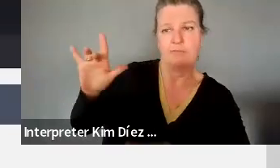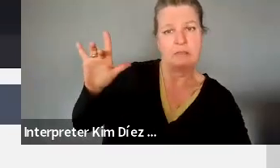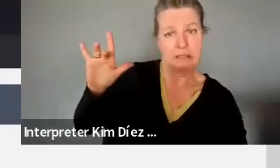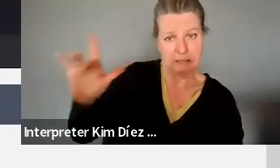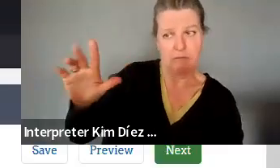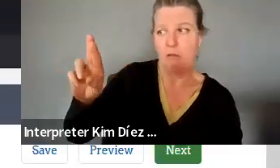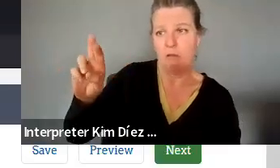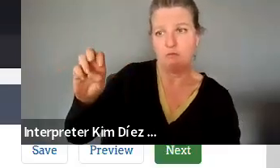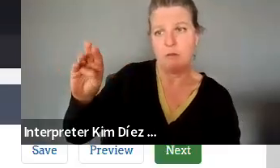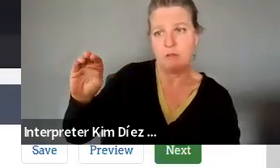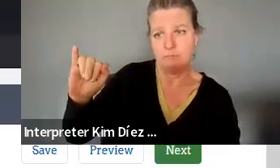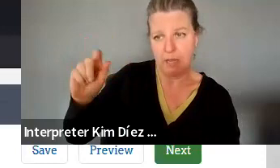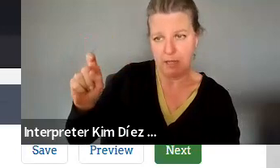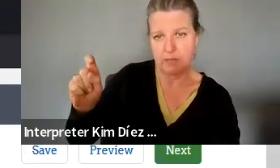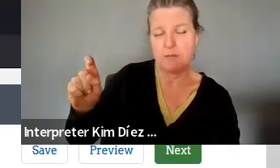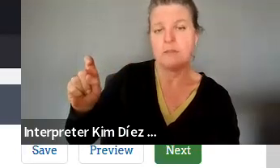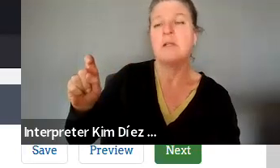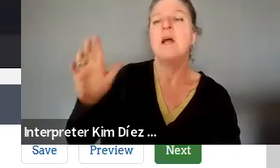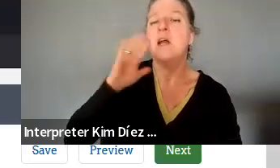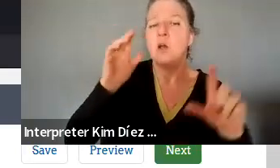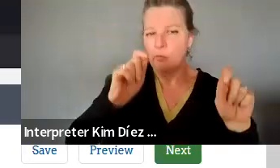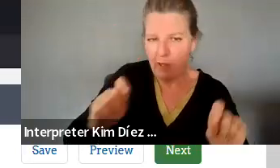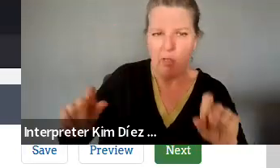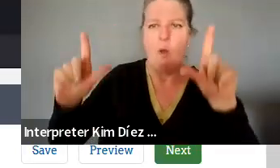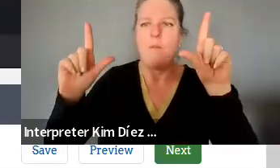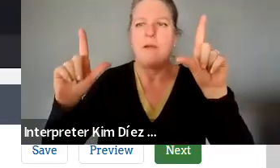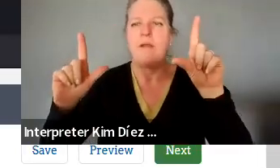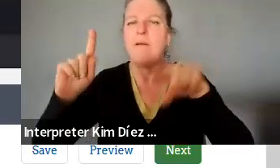and this is gonna open up a series of menus for you.